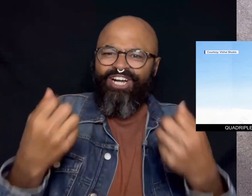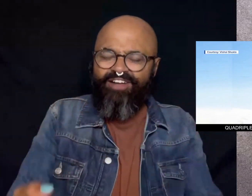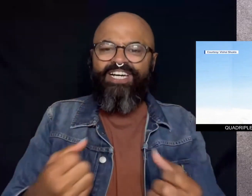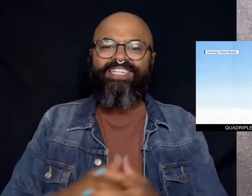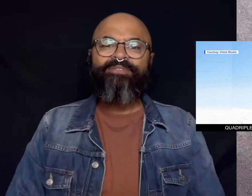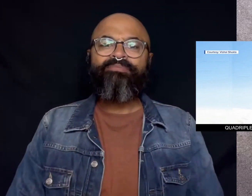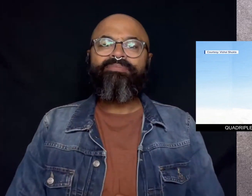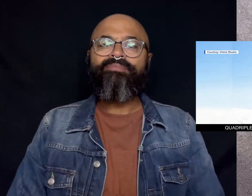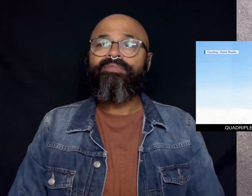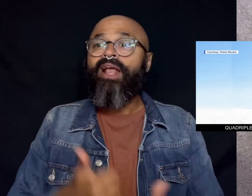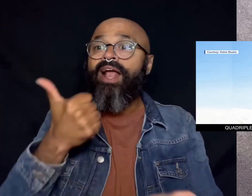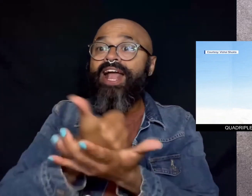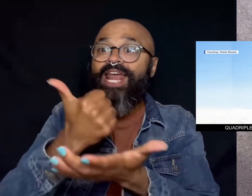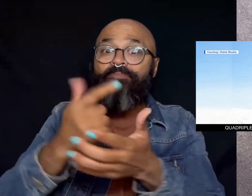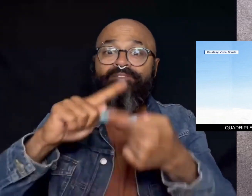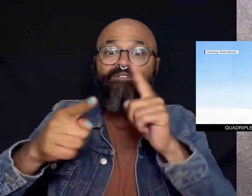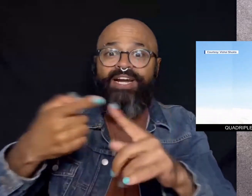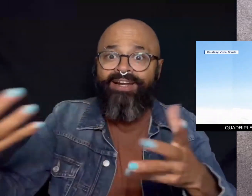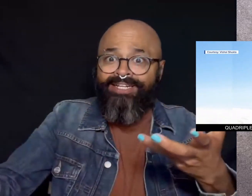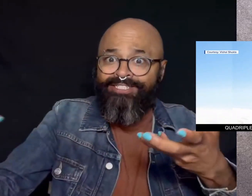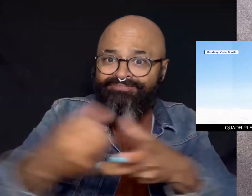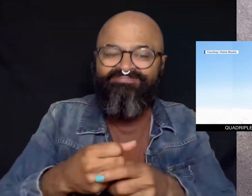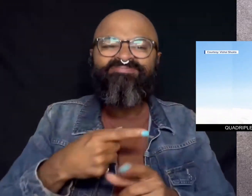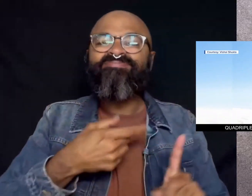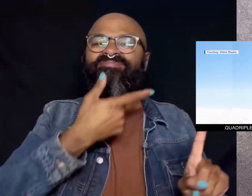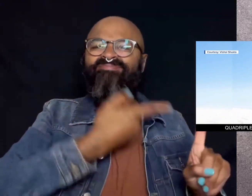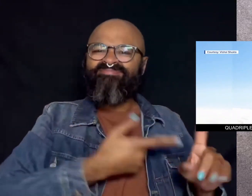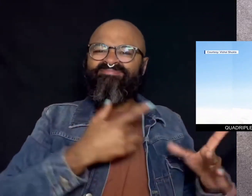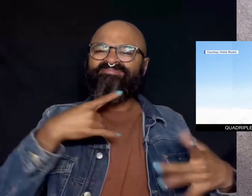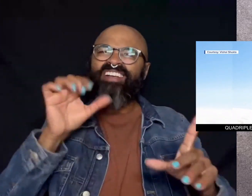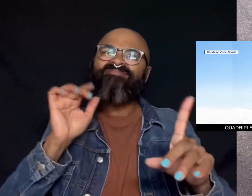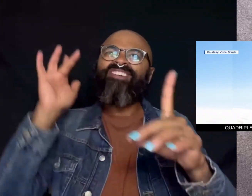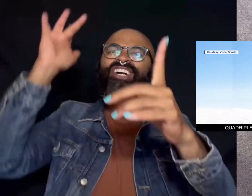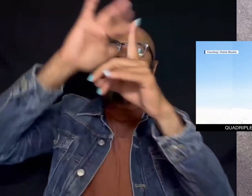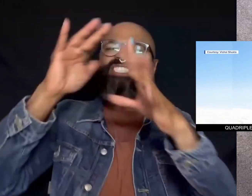With the help of friends, they helped him reach the summit of Mount Hood,